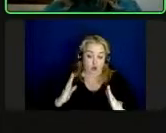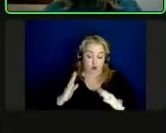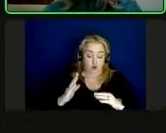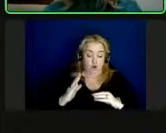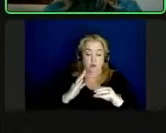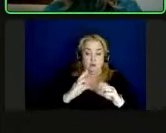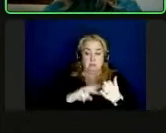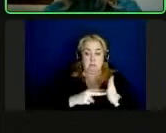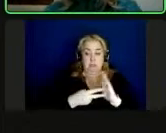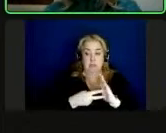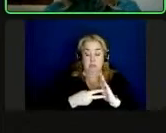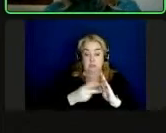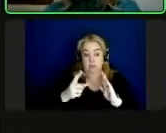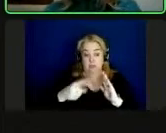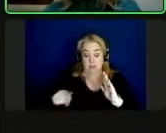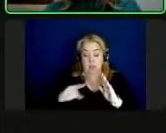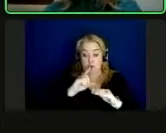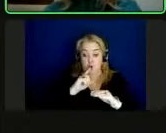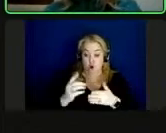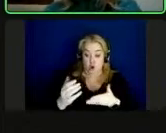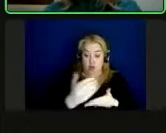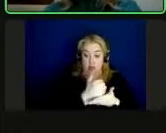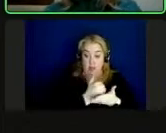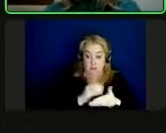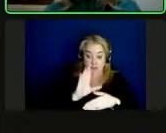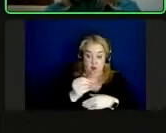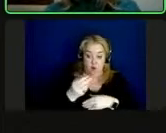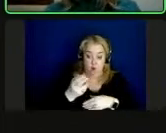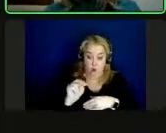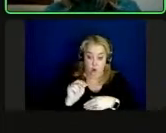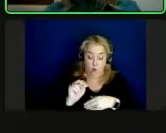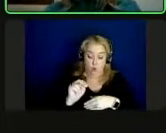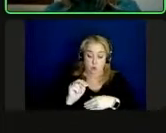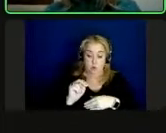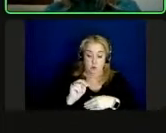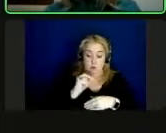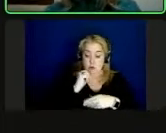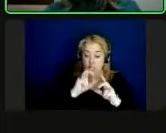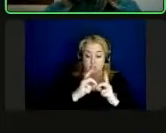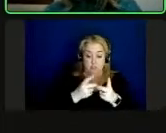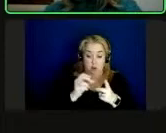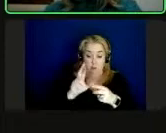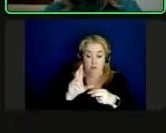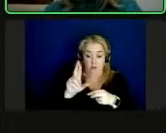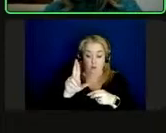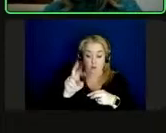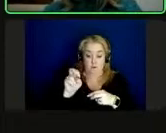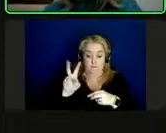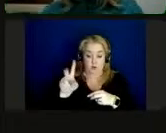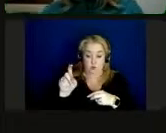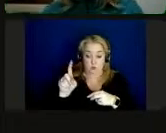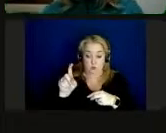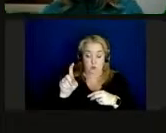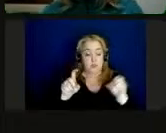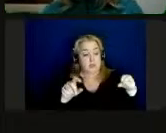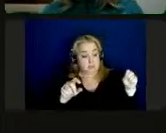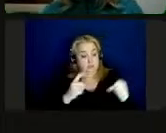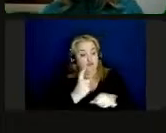HAVING A DIFFERENT STRUCTURE WHERE IT'S THE PHYSICAL